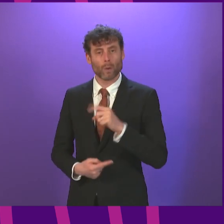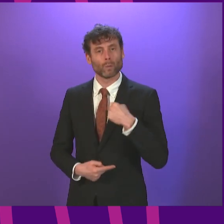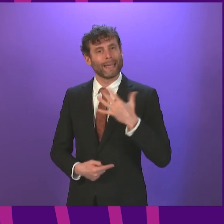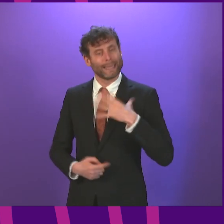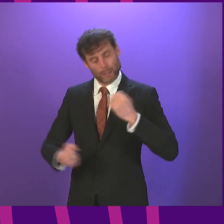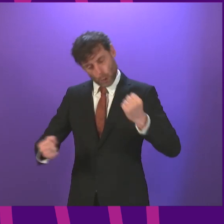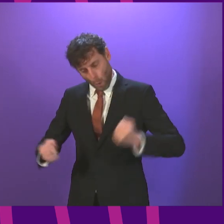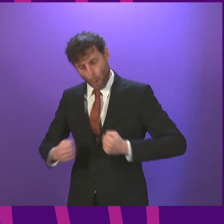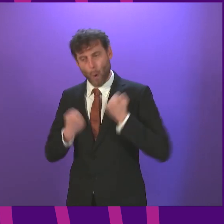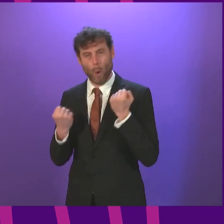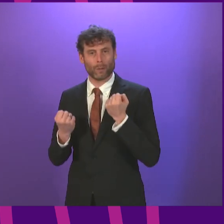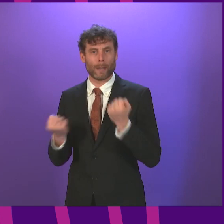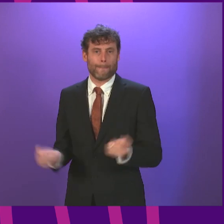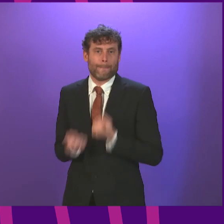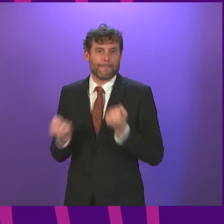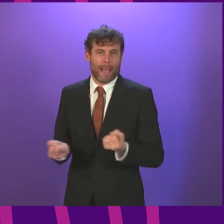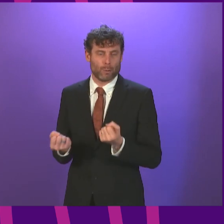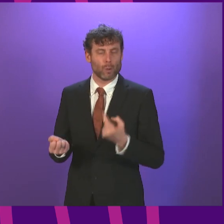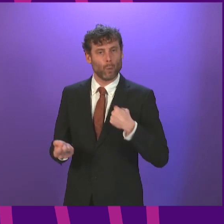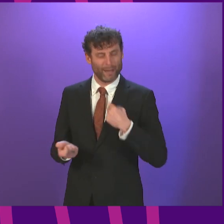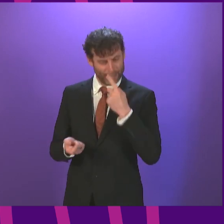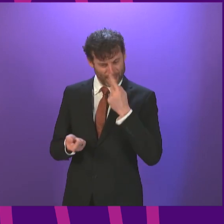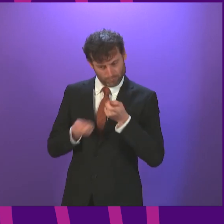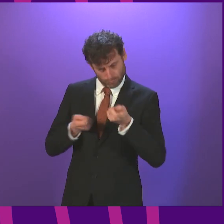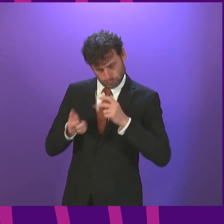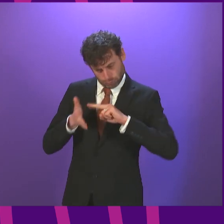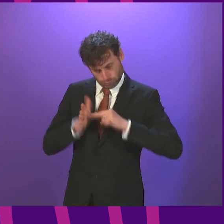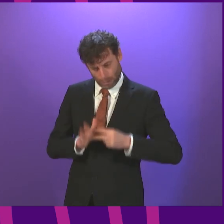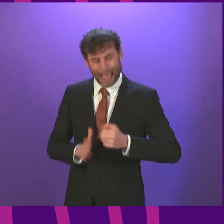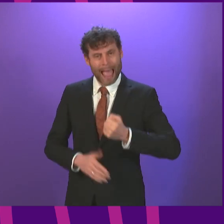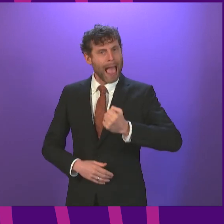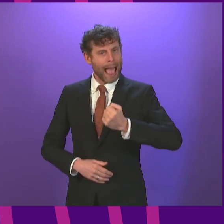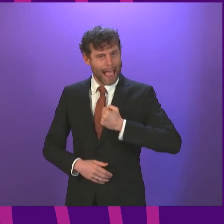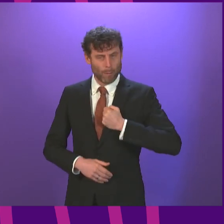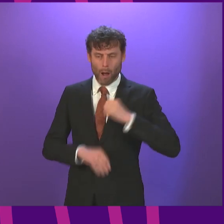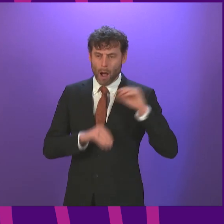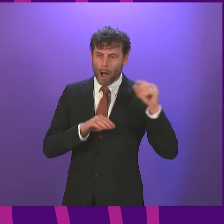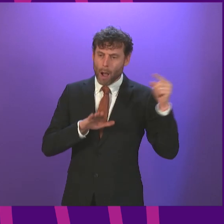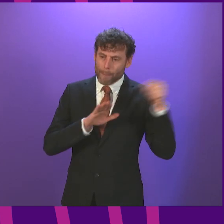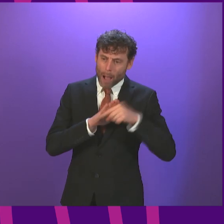to design its own migration system so that we can chart a different course?